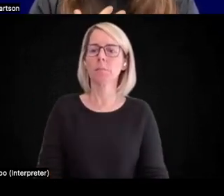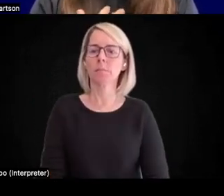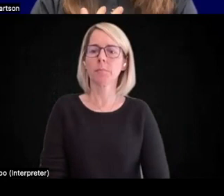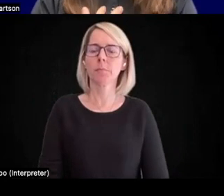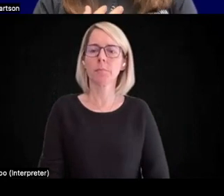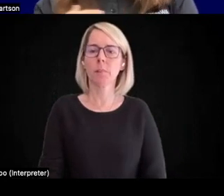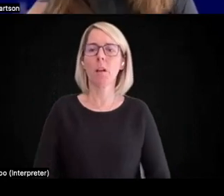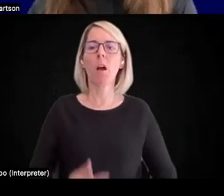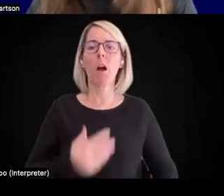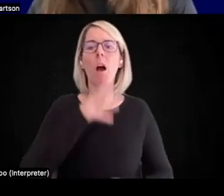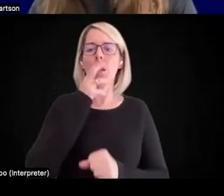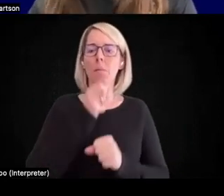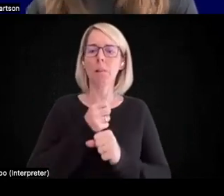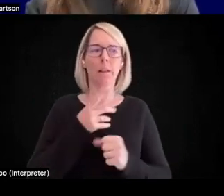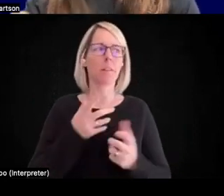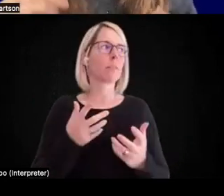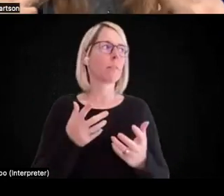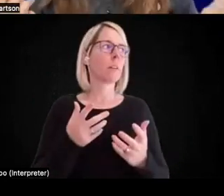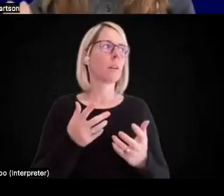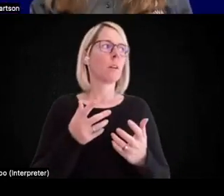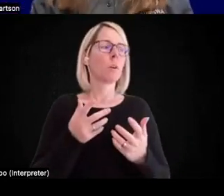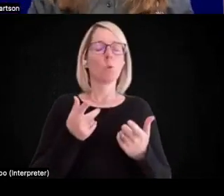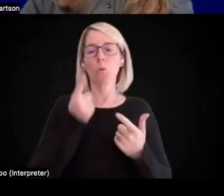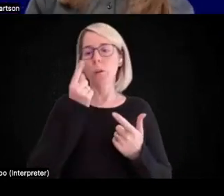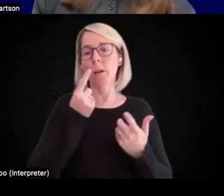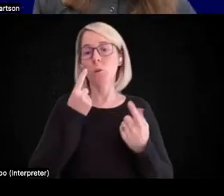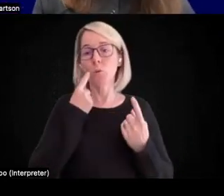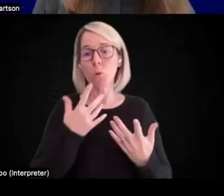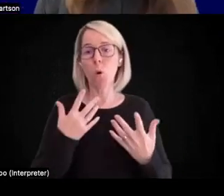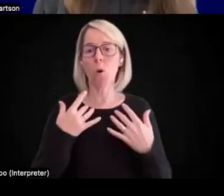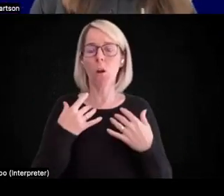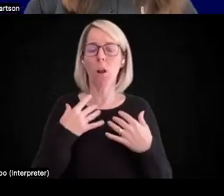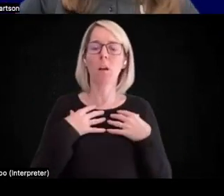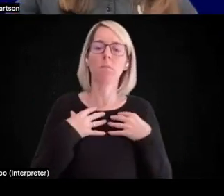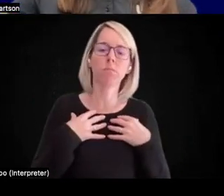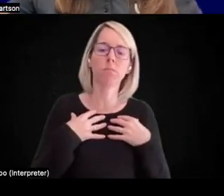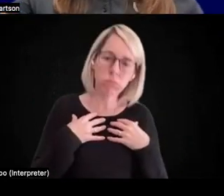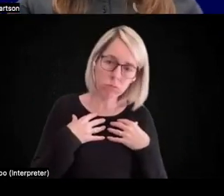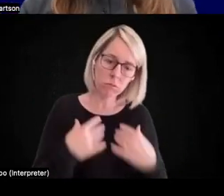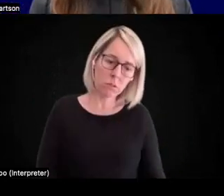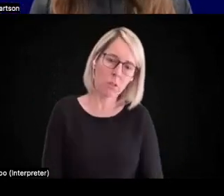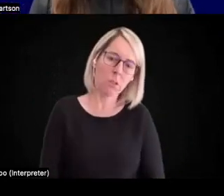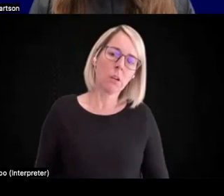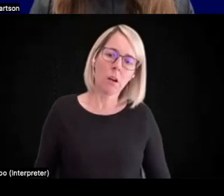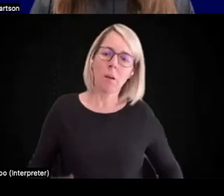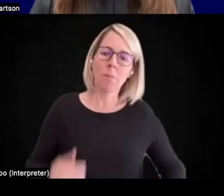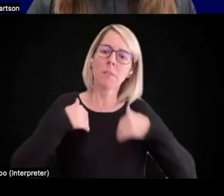movement of being tired, when you're tired maybe you go floppy and you stop doing what you're doing,